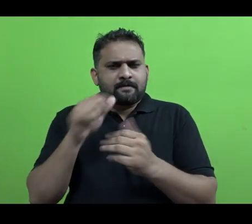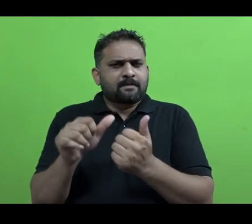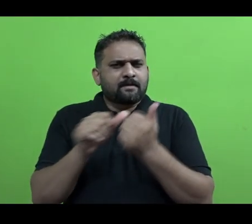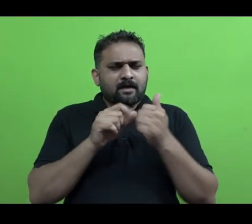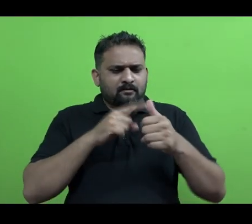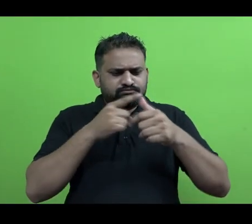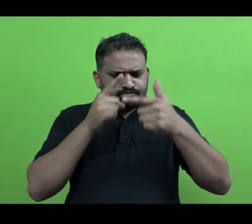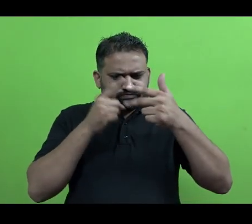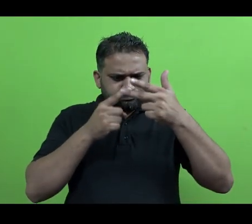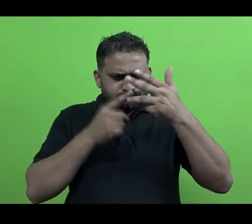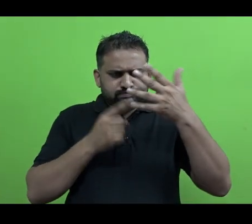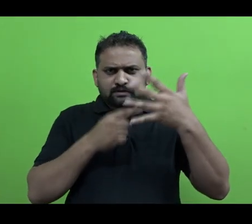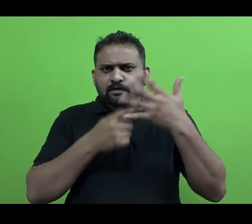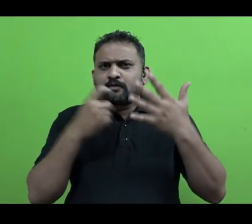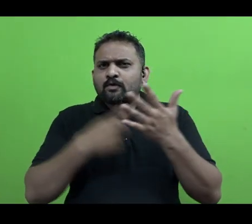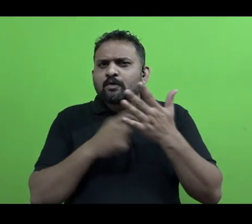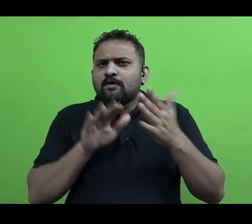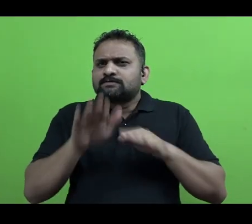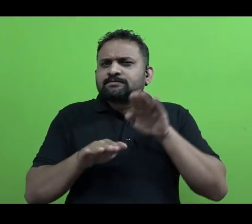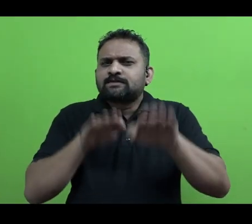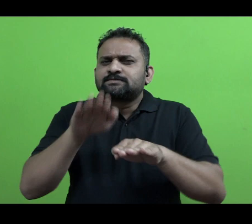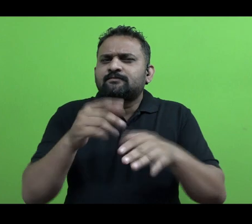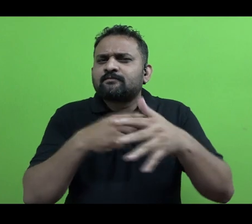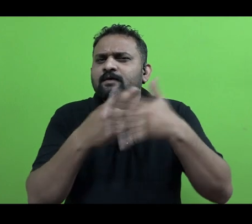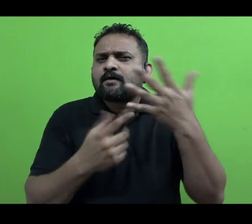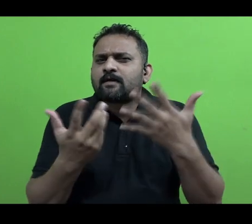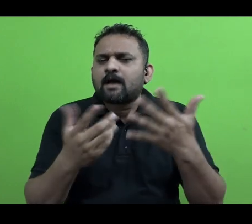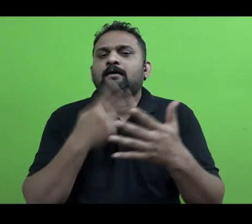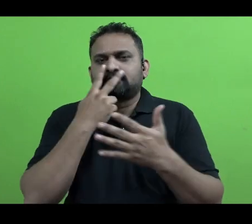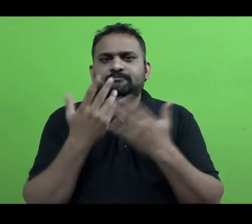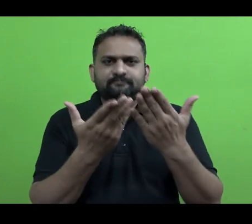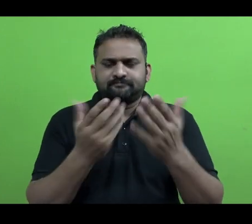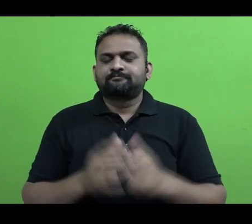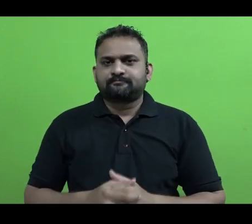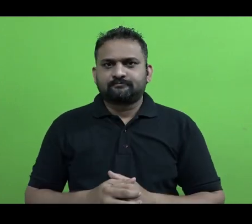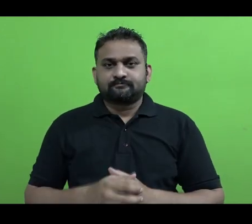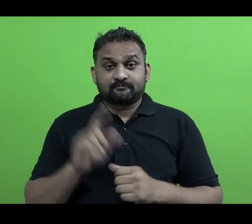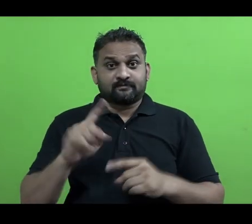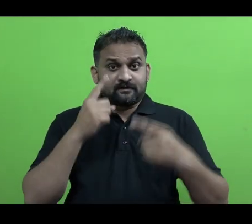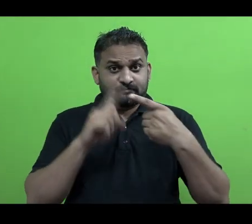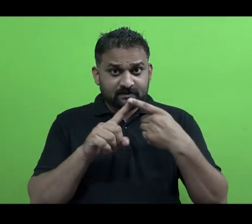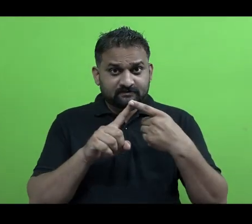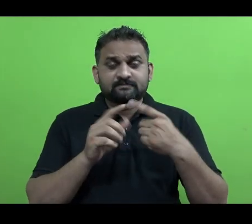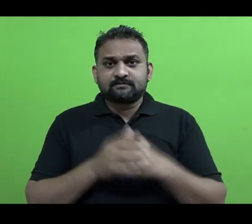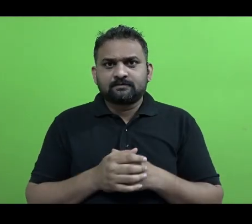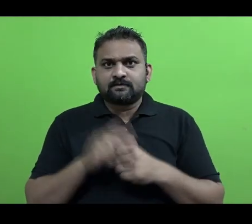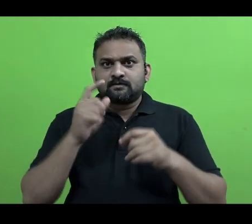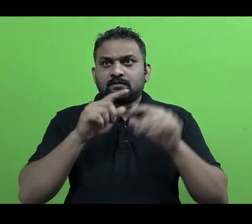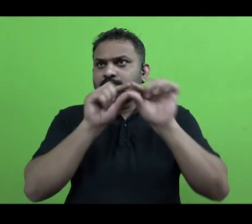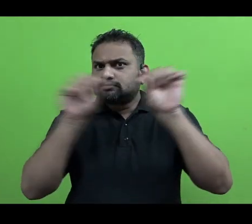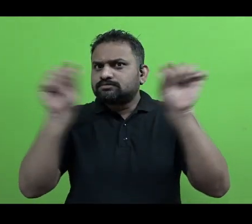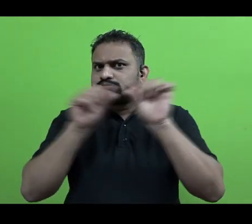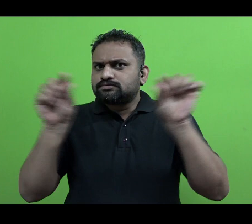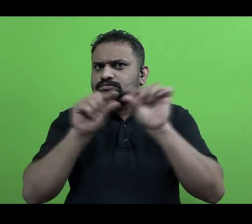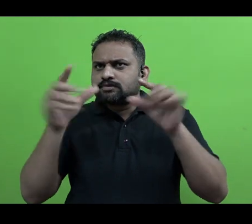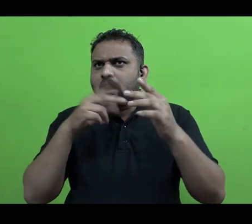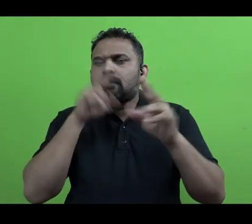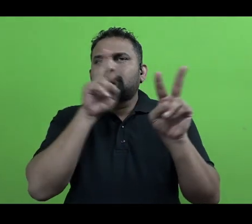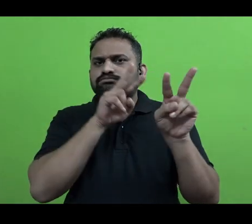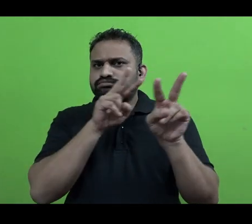let's quickly revise what were the five steps we followed so far. Step 1 read the word problem.